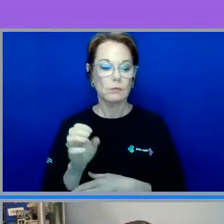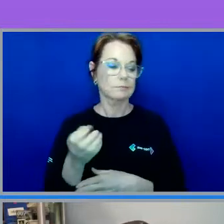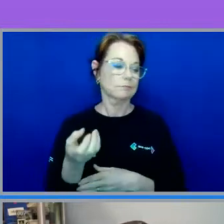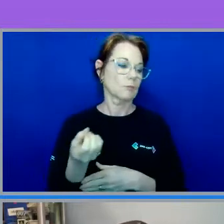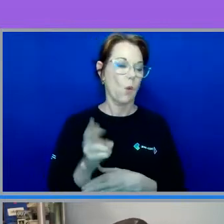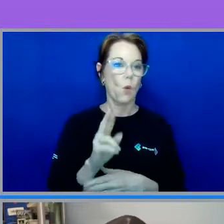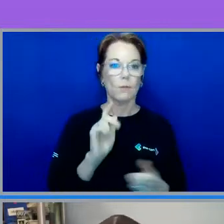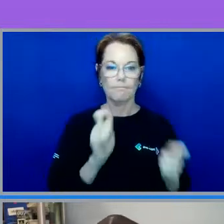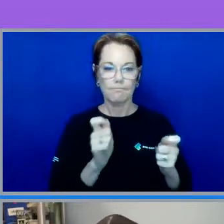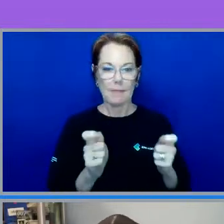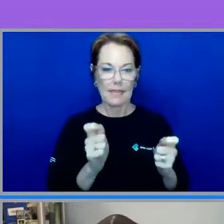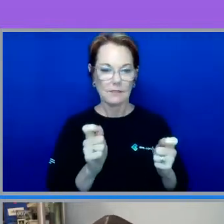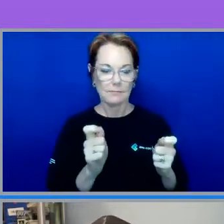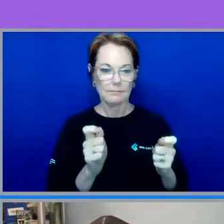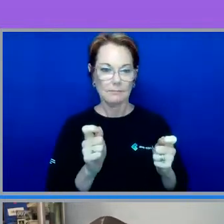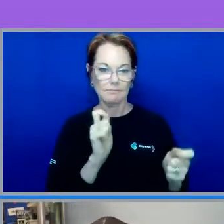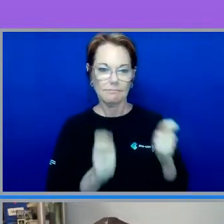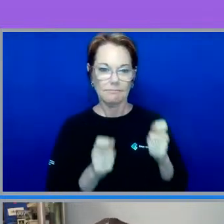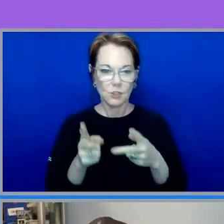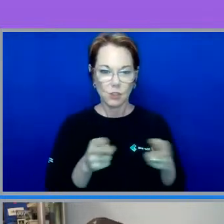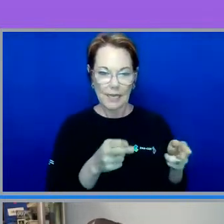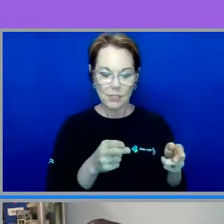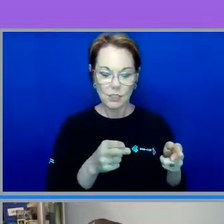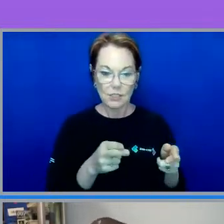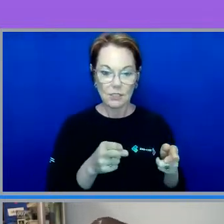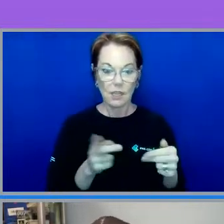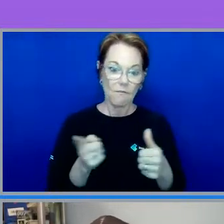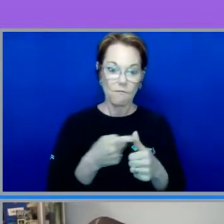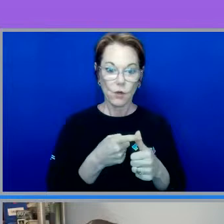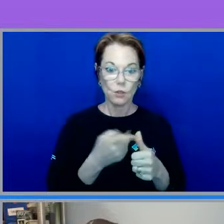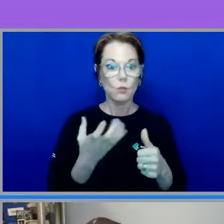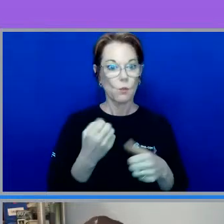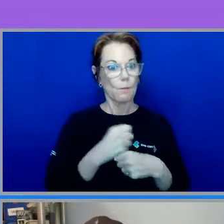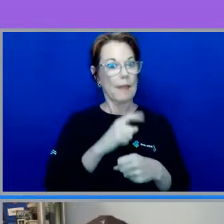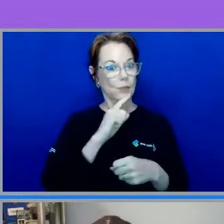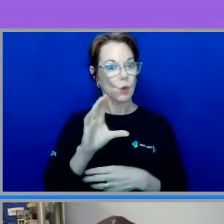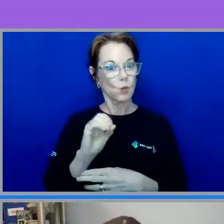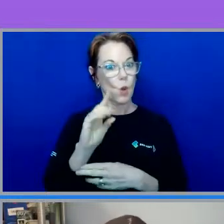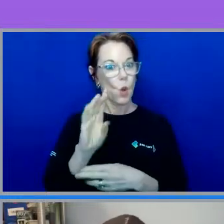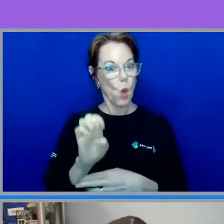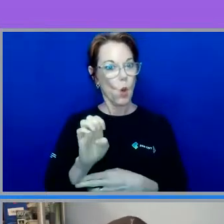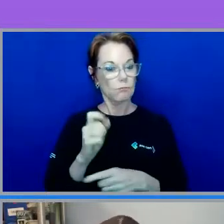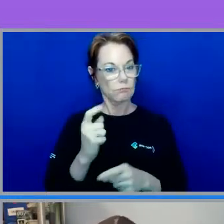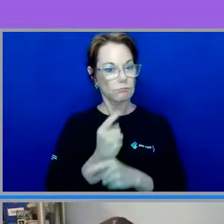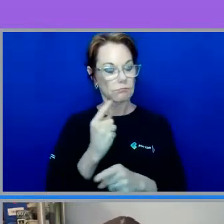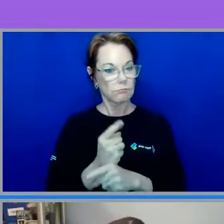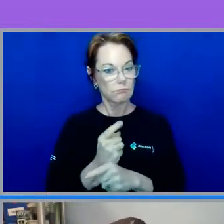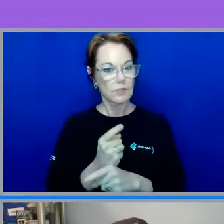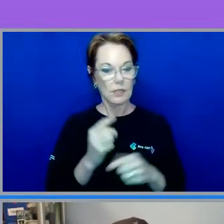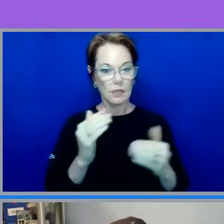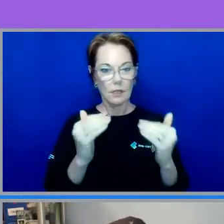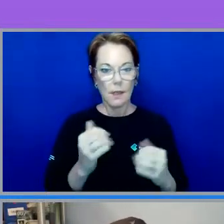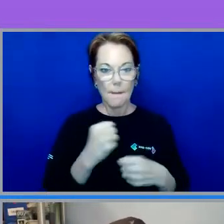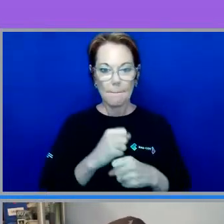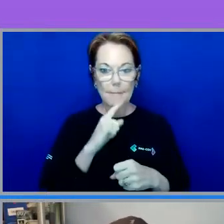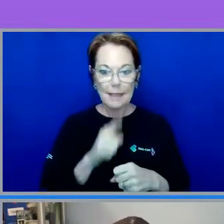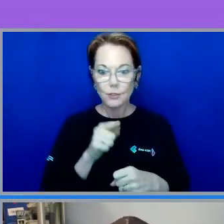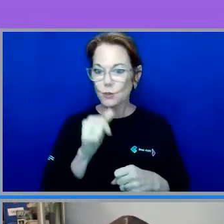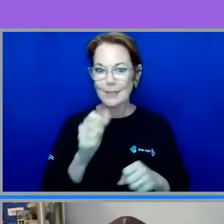you should do. Perhaps you want to make sure that code is working properly. You want to make sure nothing else broke.